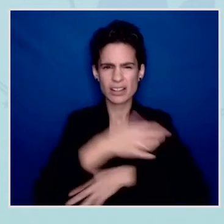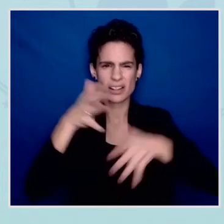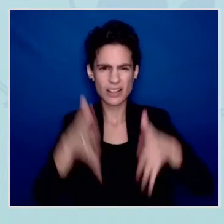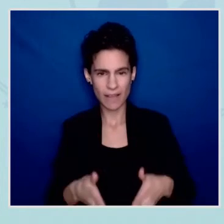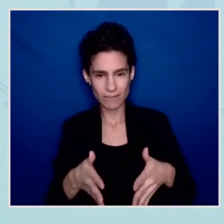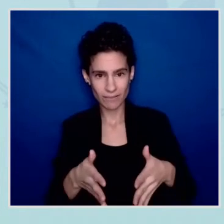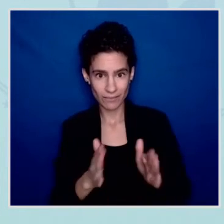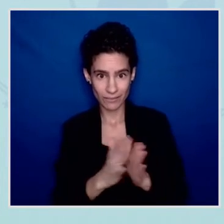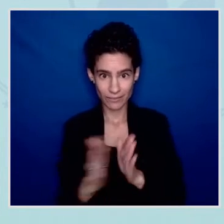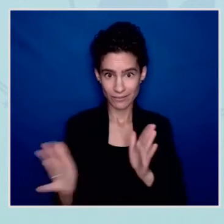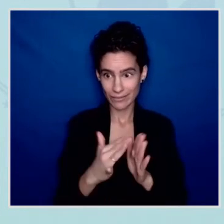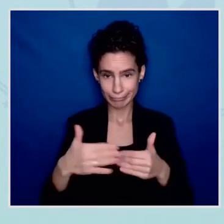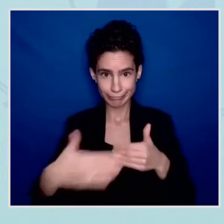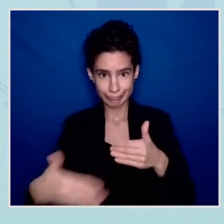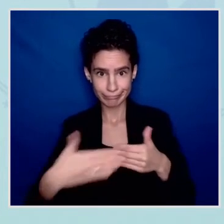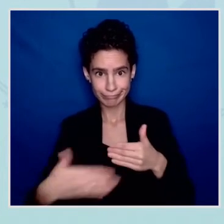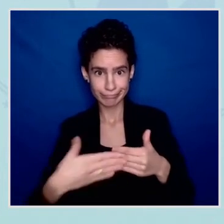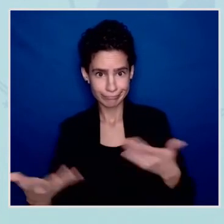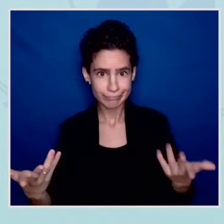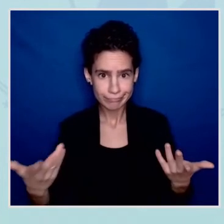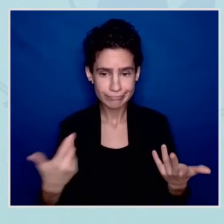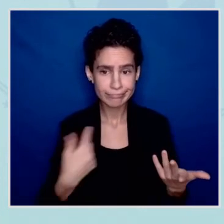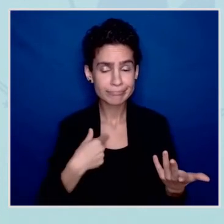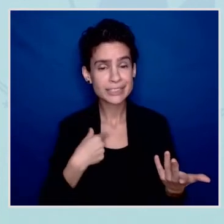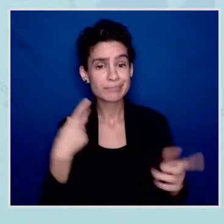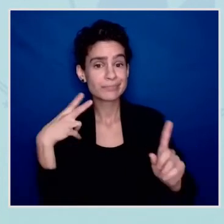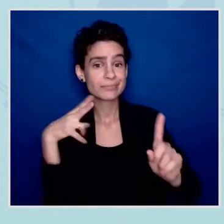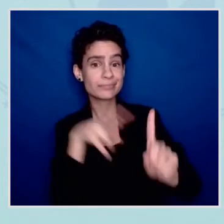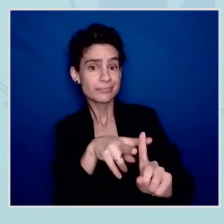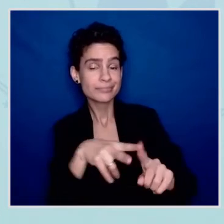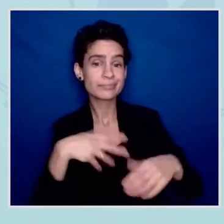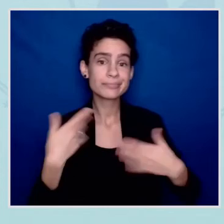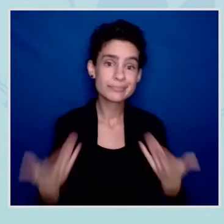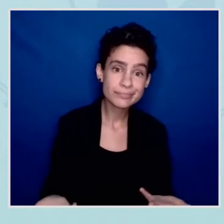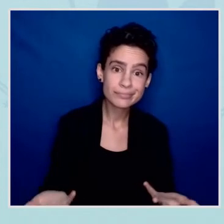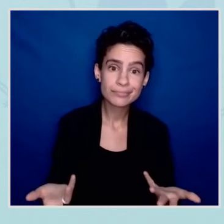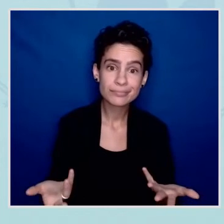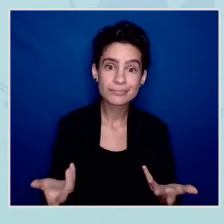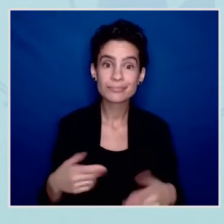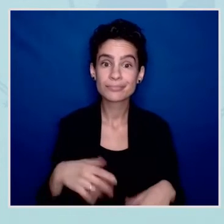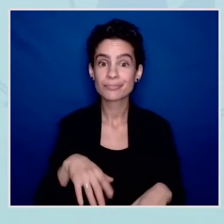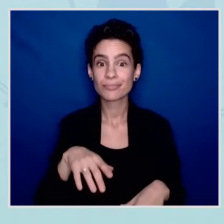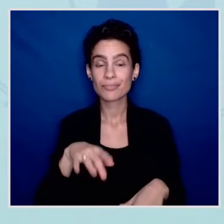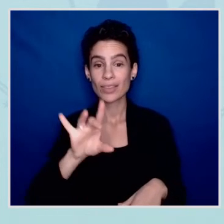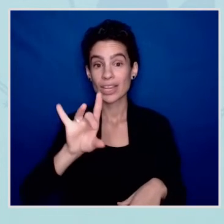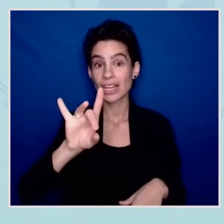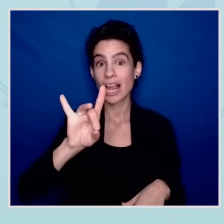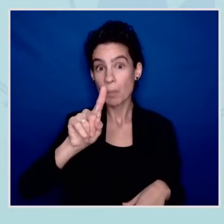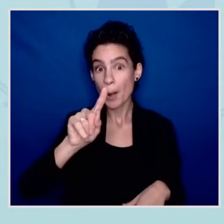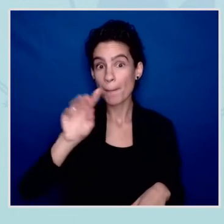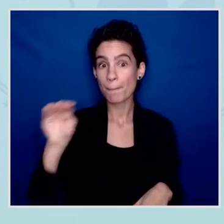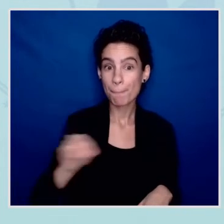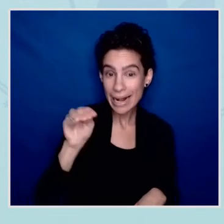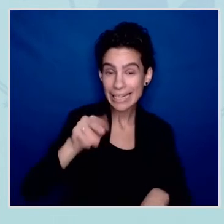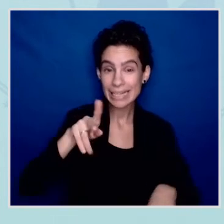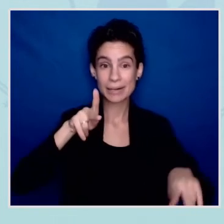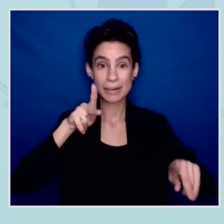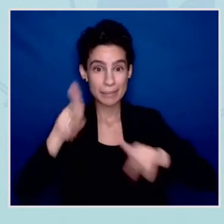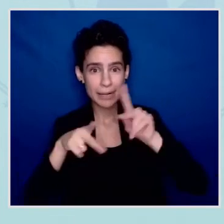YESTERDAY IS NOT THE ISSUE. THE QUESTION IS WHAT HAPPENS